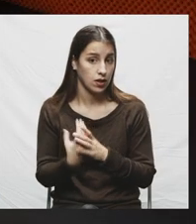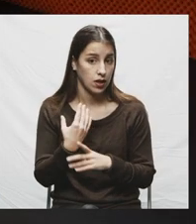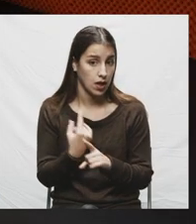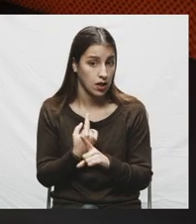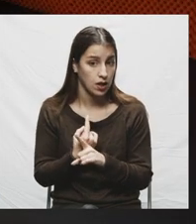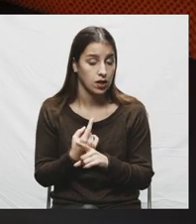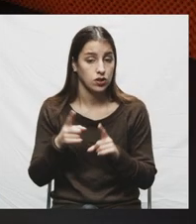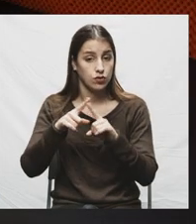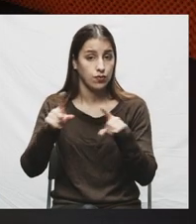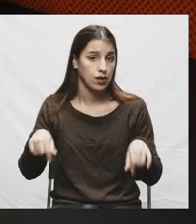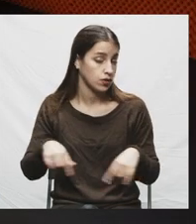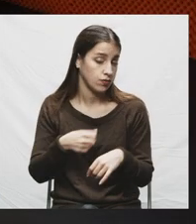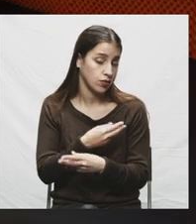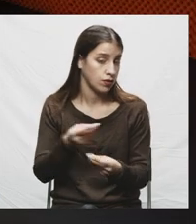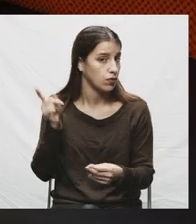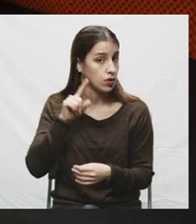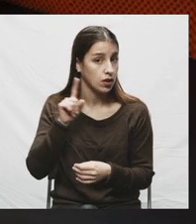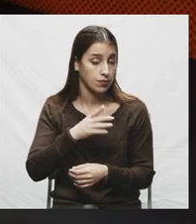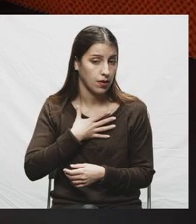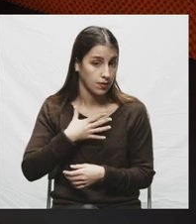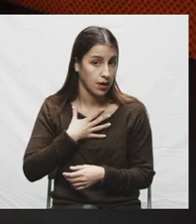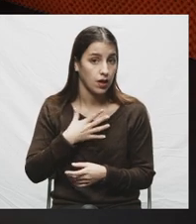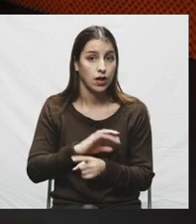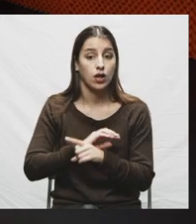were created… well, it was a very meaningful space to me.